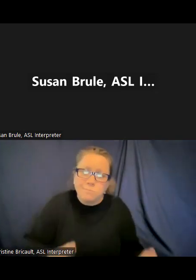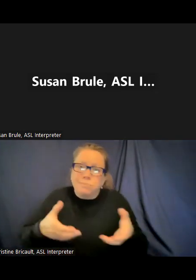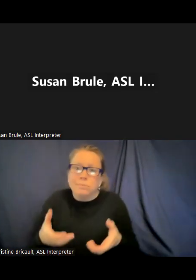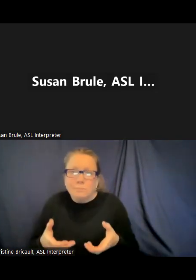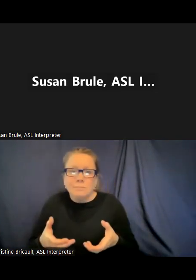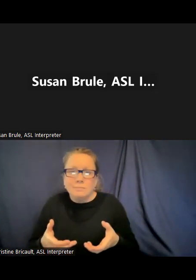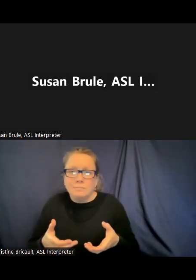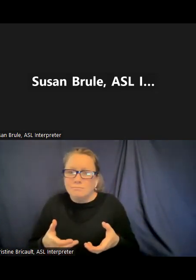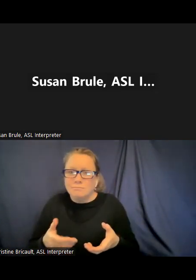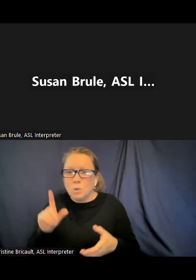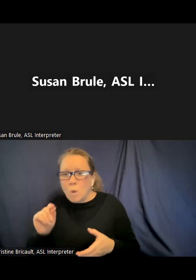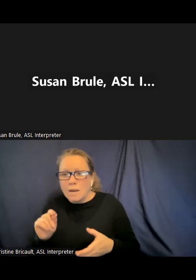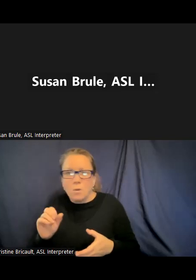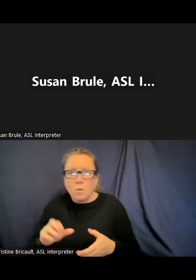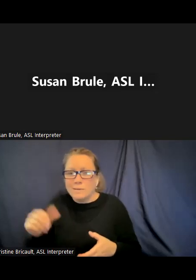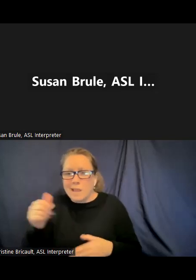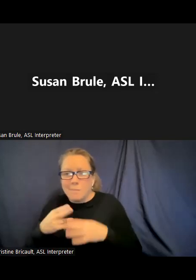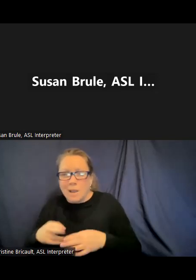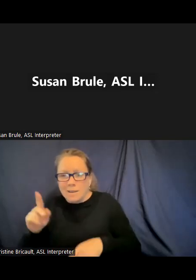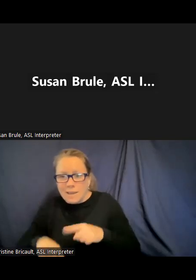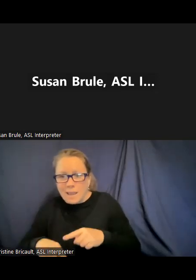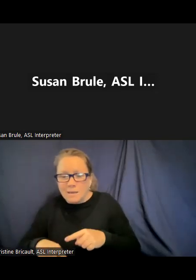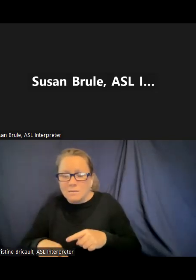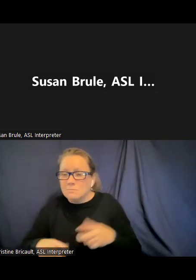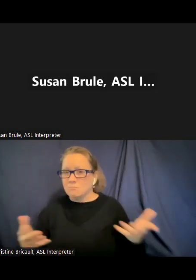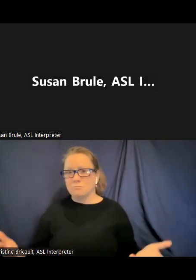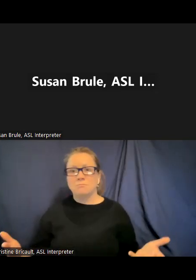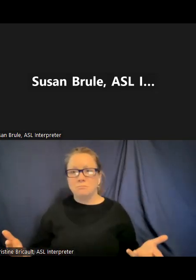There could be a whole range of diagnoses